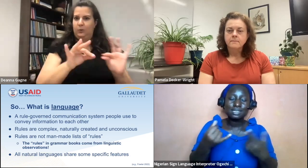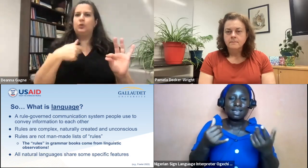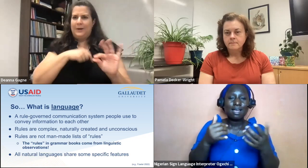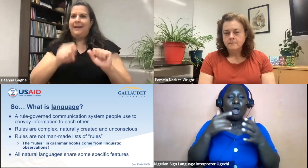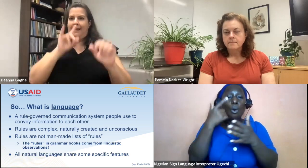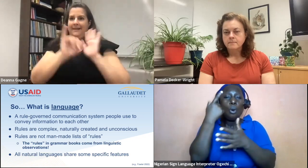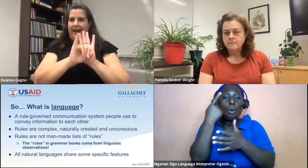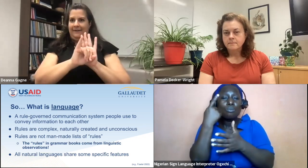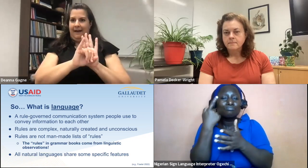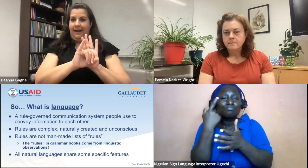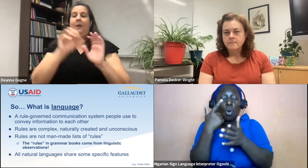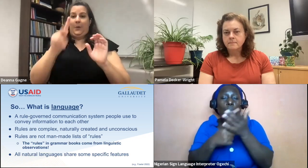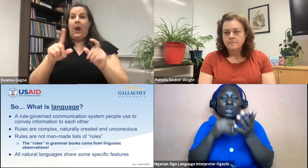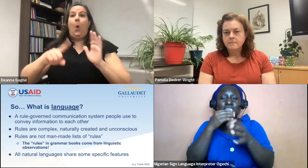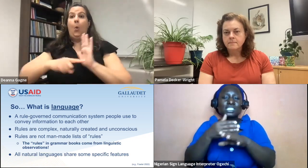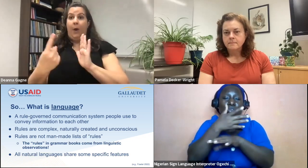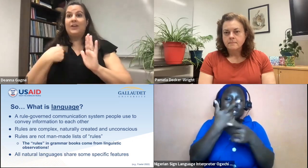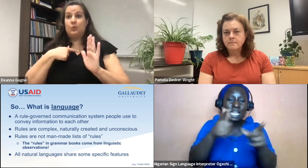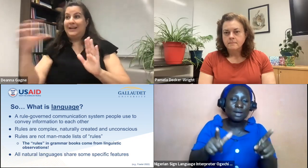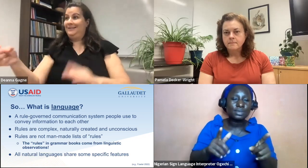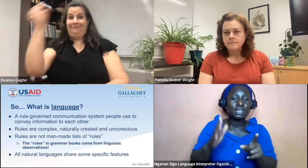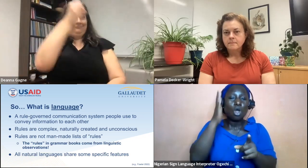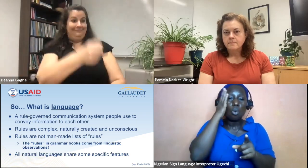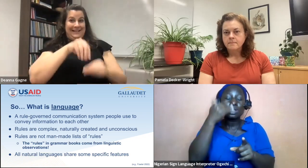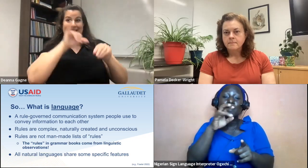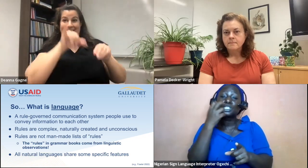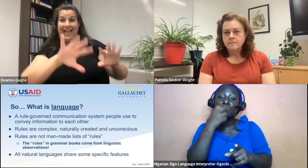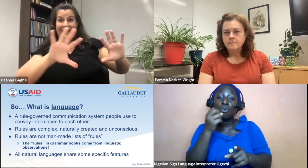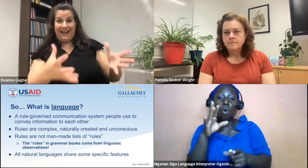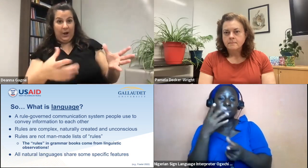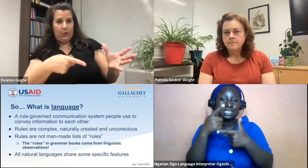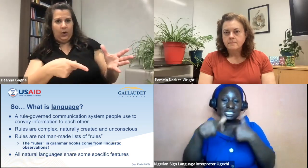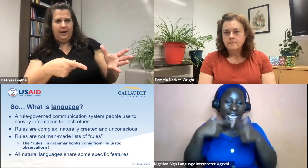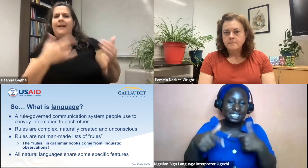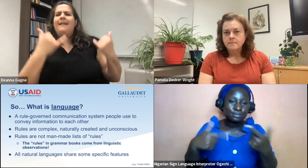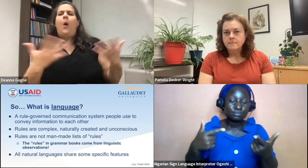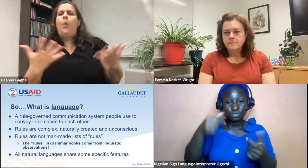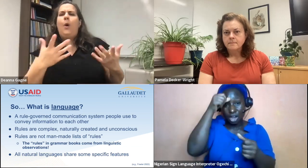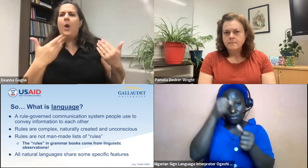and how we separate that from the field of communication. So let's say that we